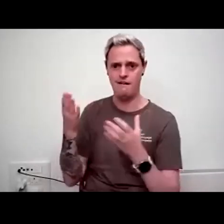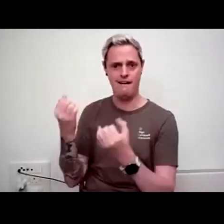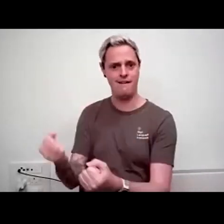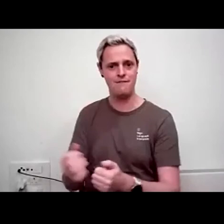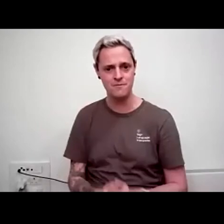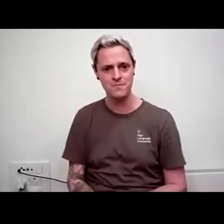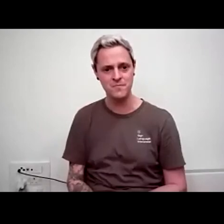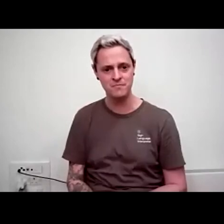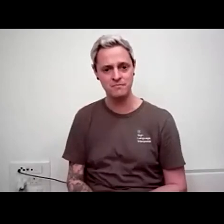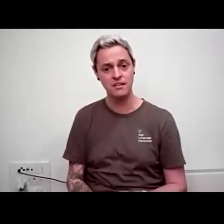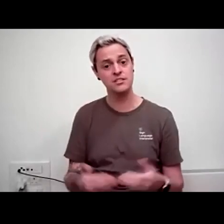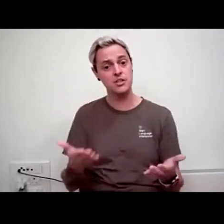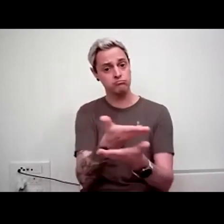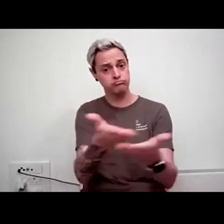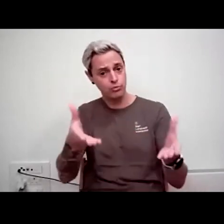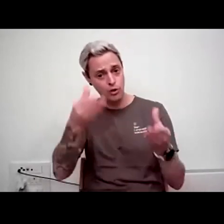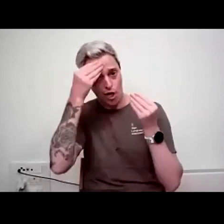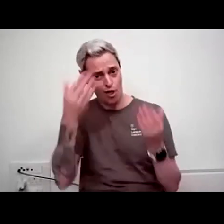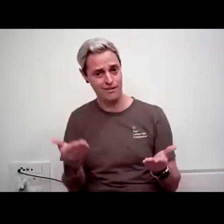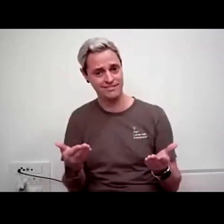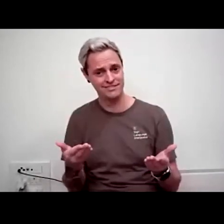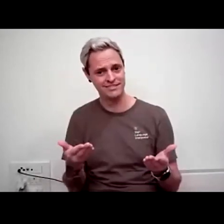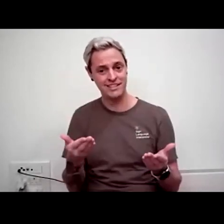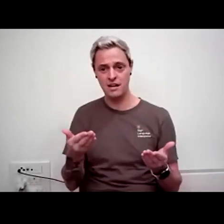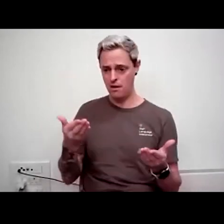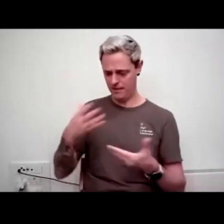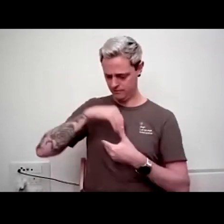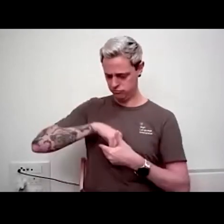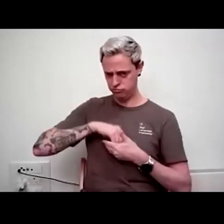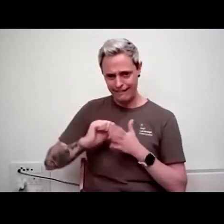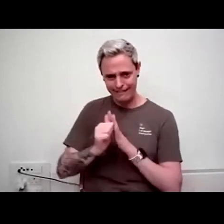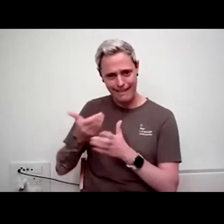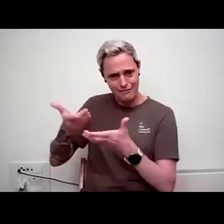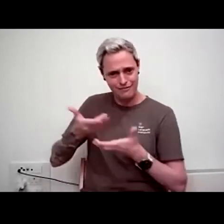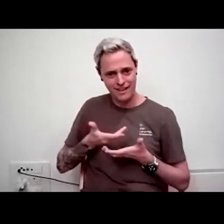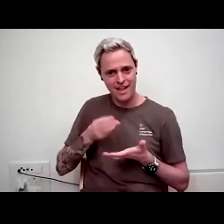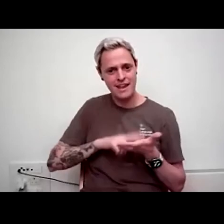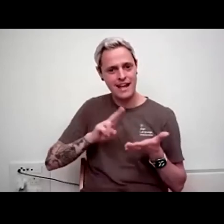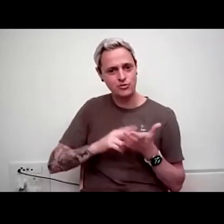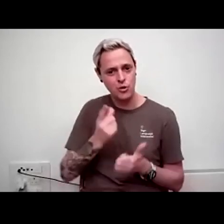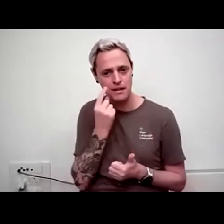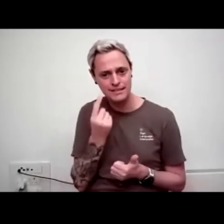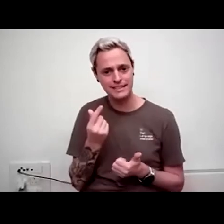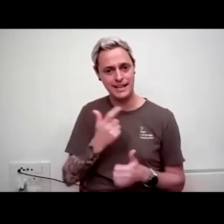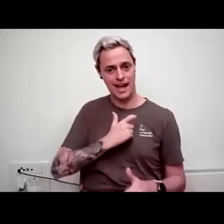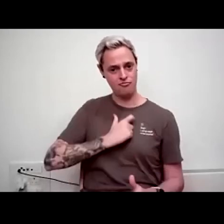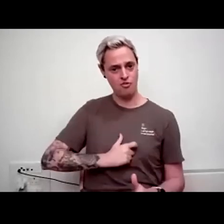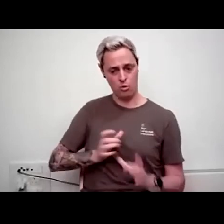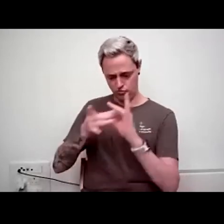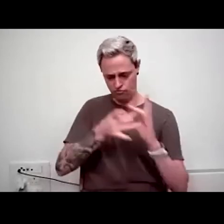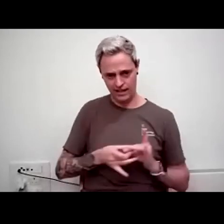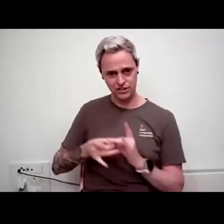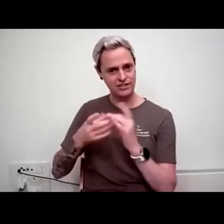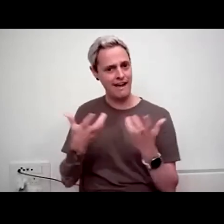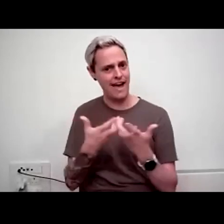So what can we learn here about how gifs natural abilities and roles relate?